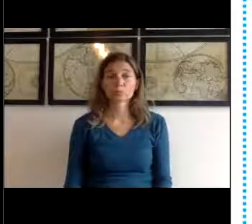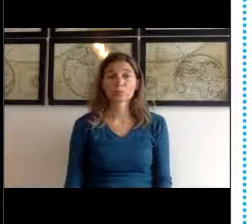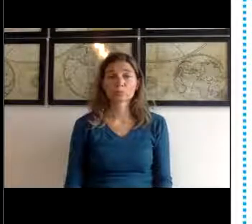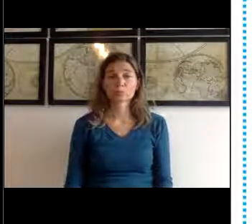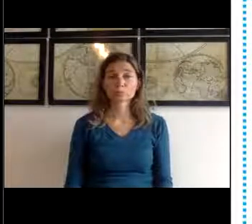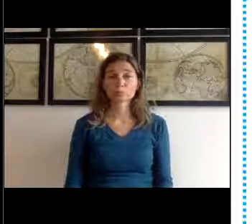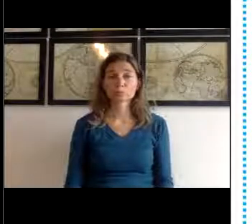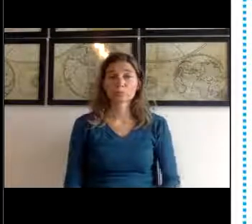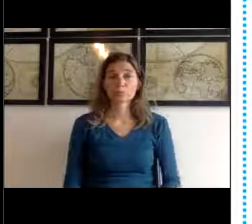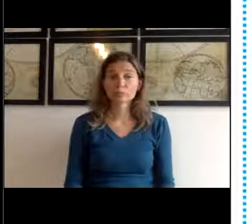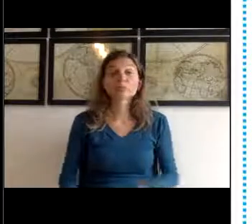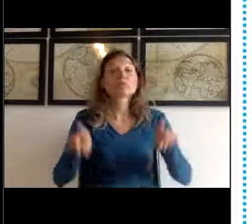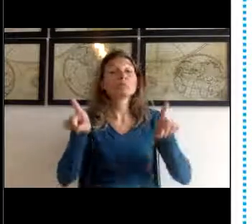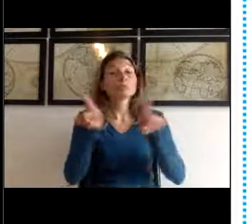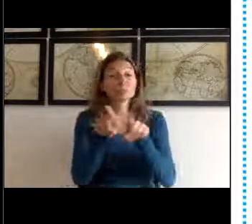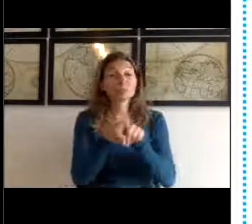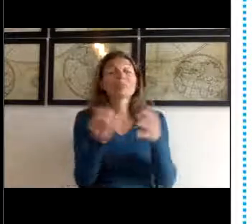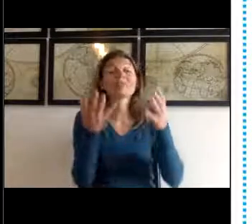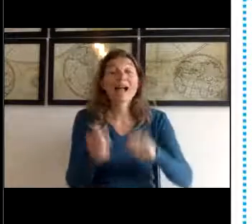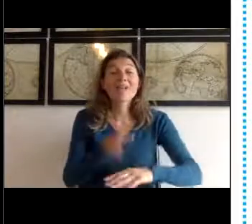As part of this we carry out a SWOT analysis.